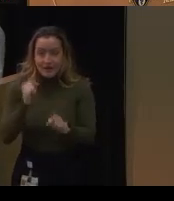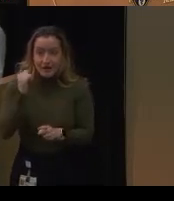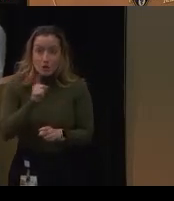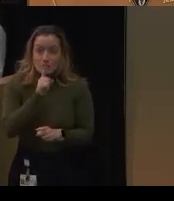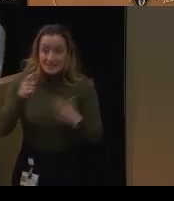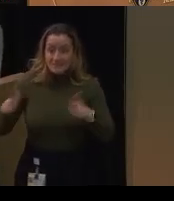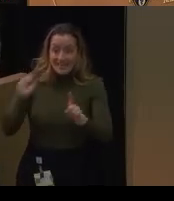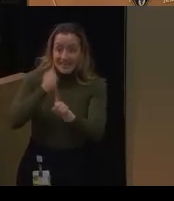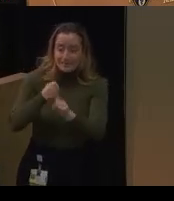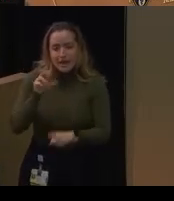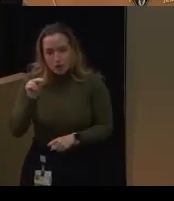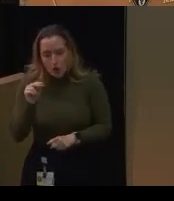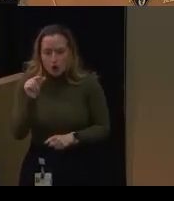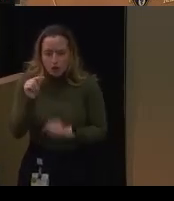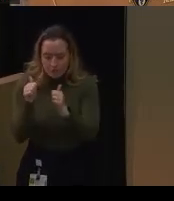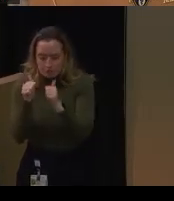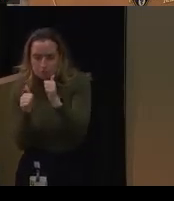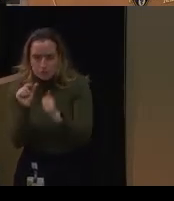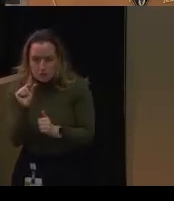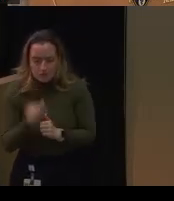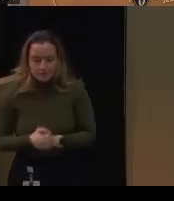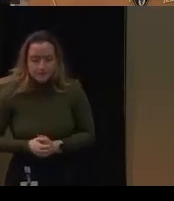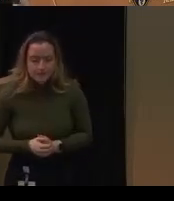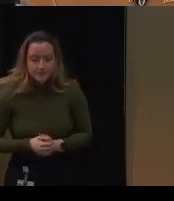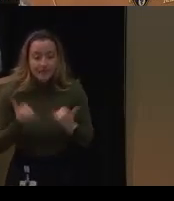next we want to see if we can replicate this association between lifetime fiction reading